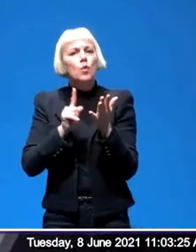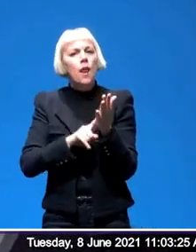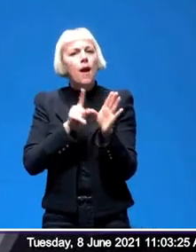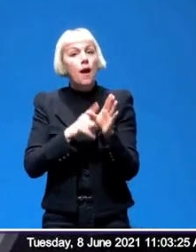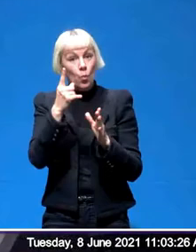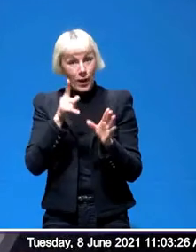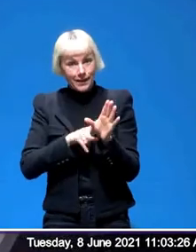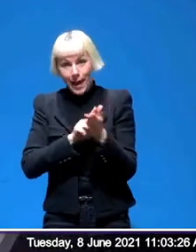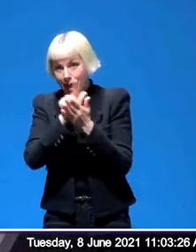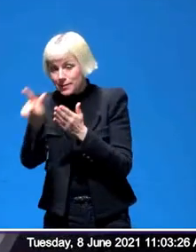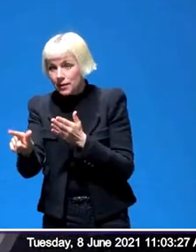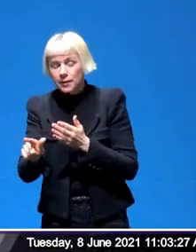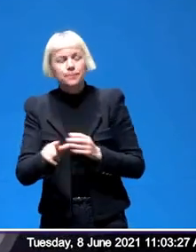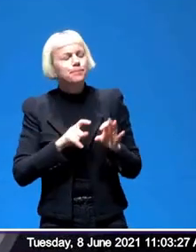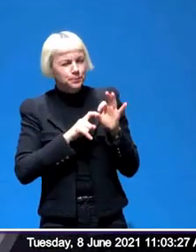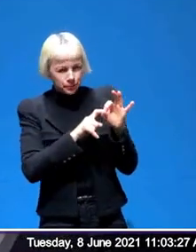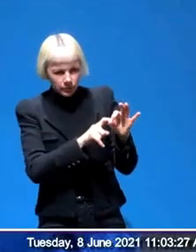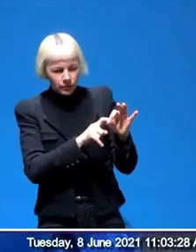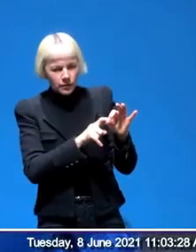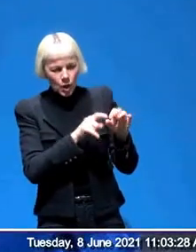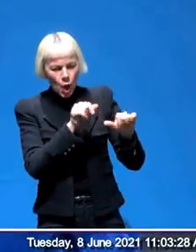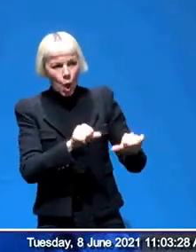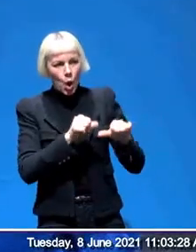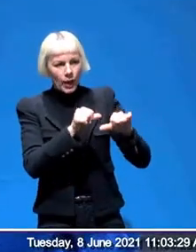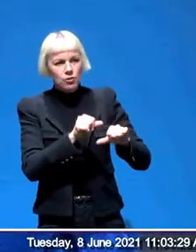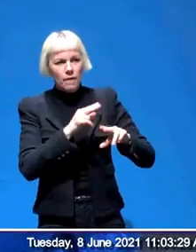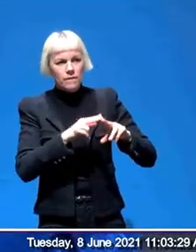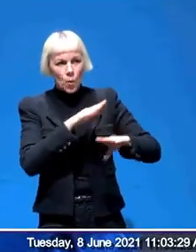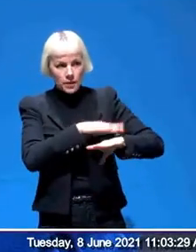I want to ask you, timing-wise, because Ms Boswell says